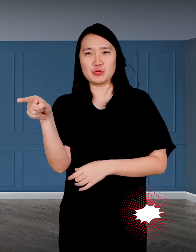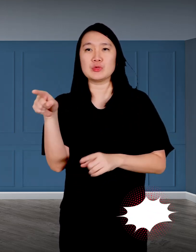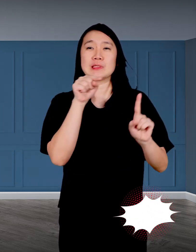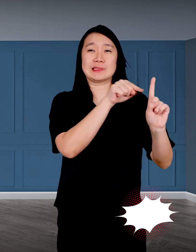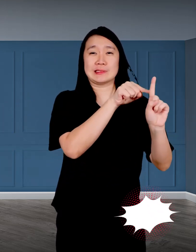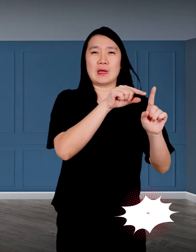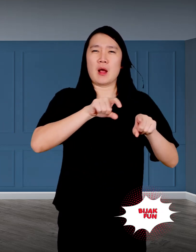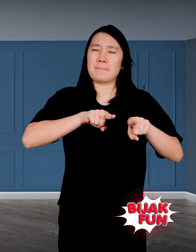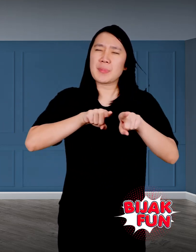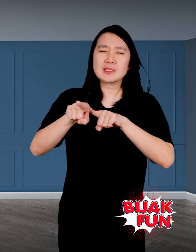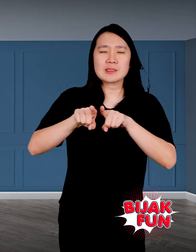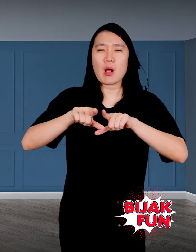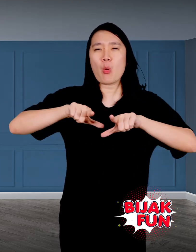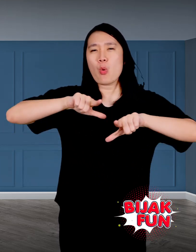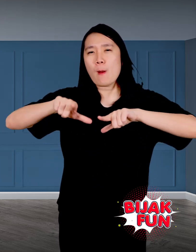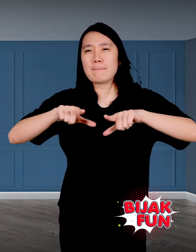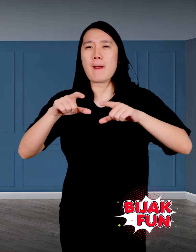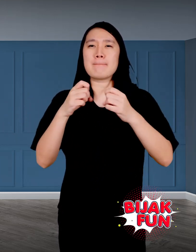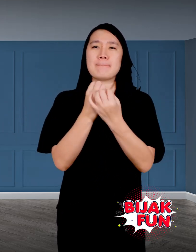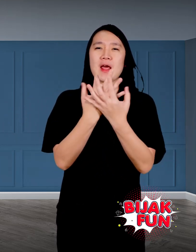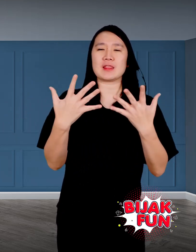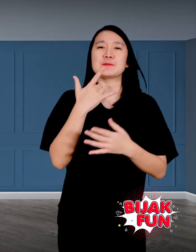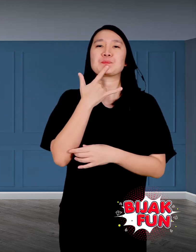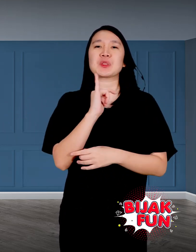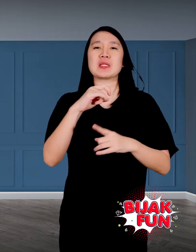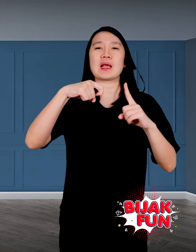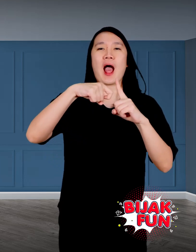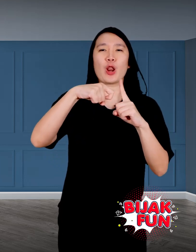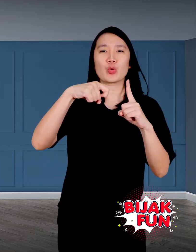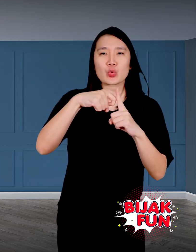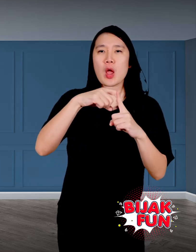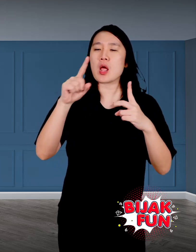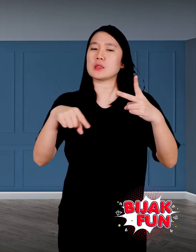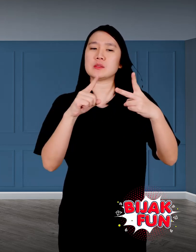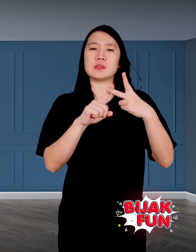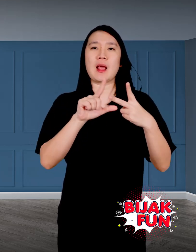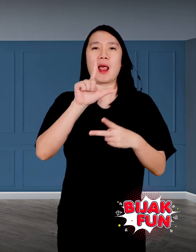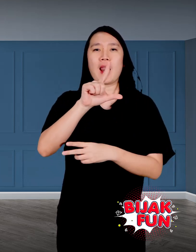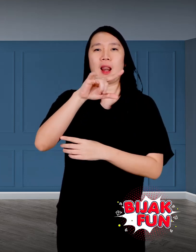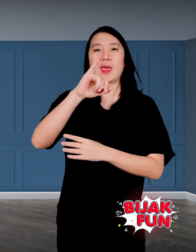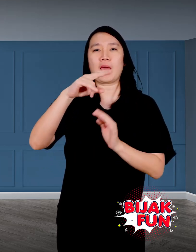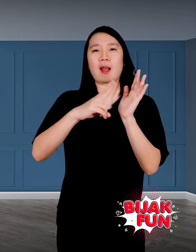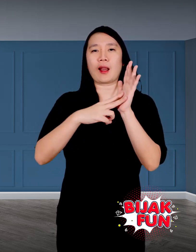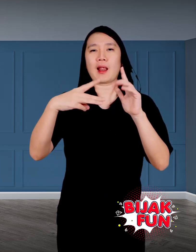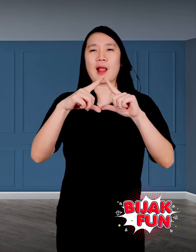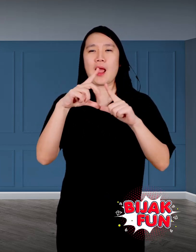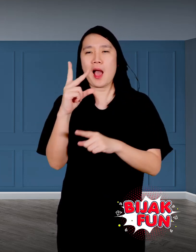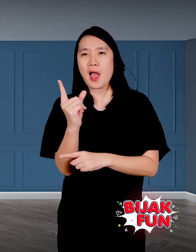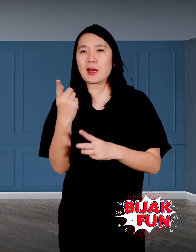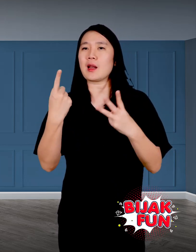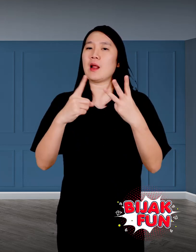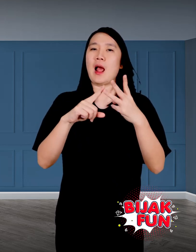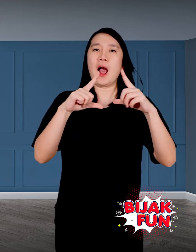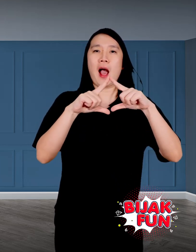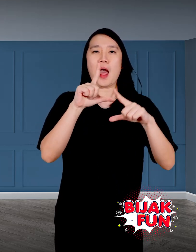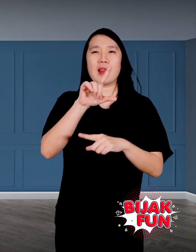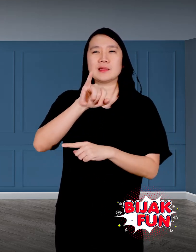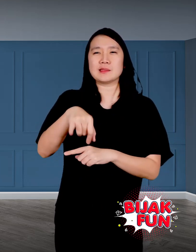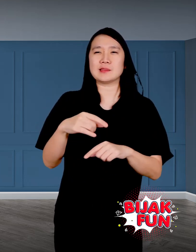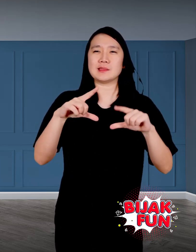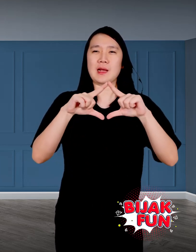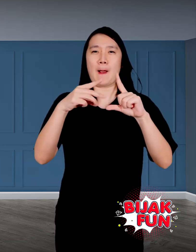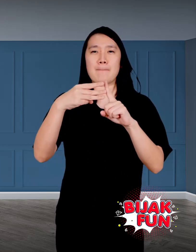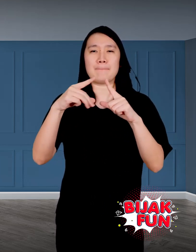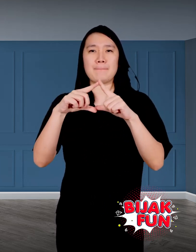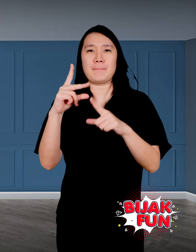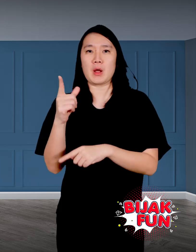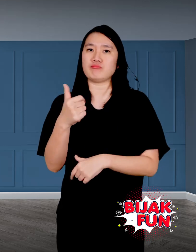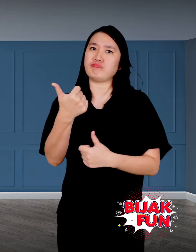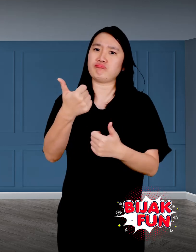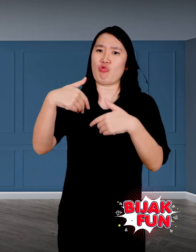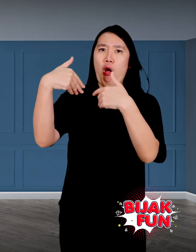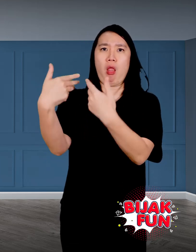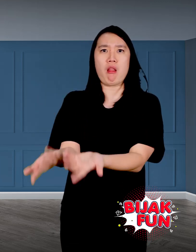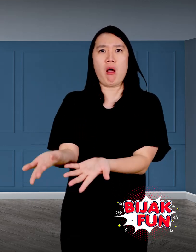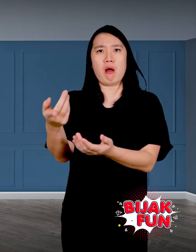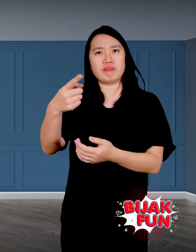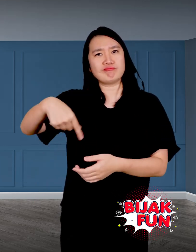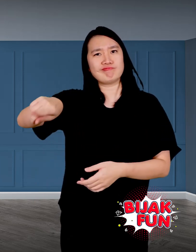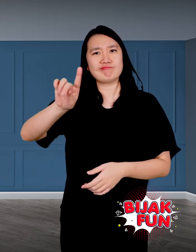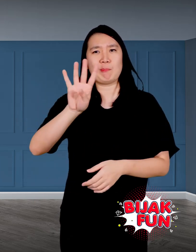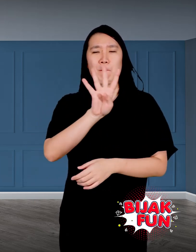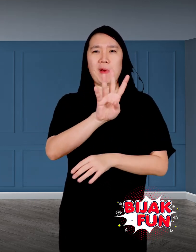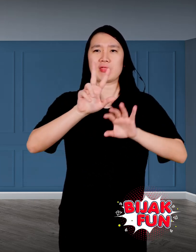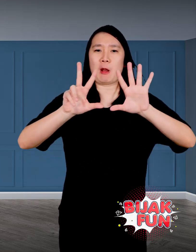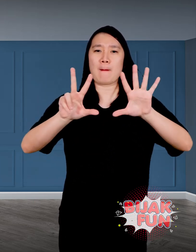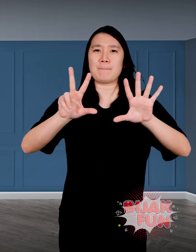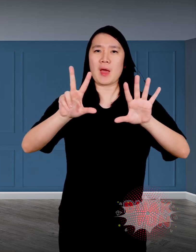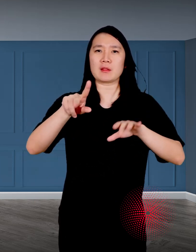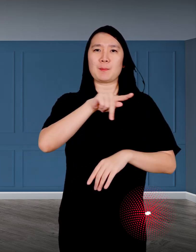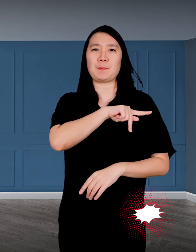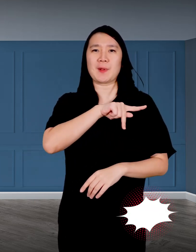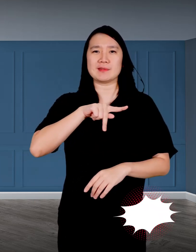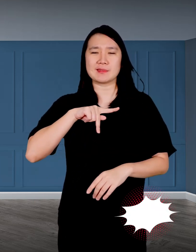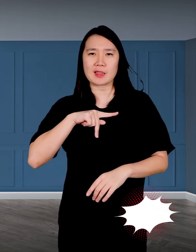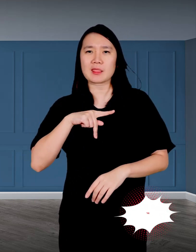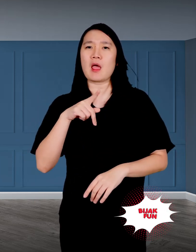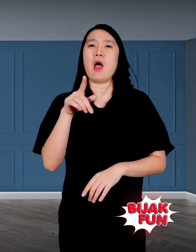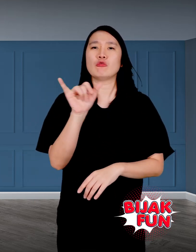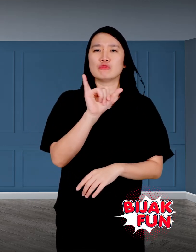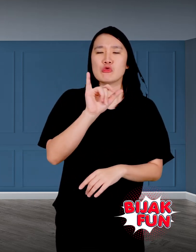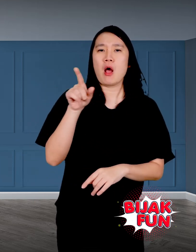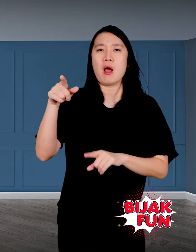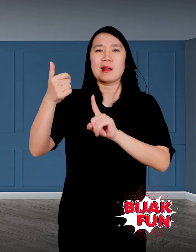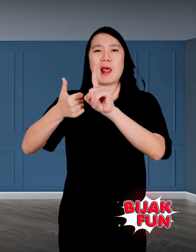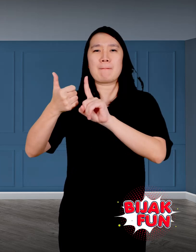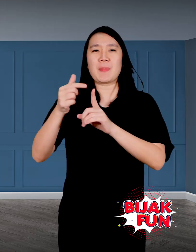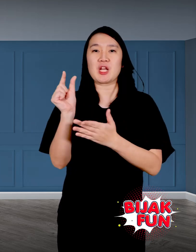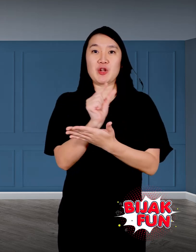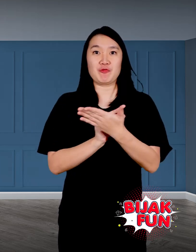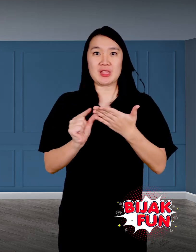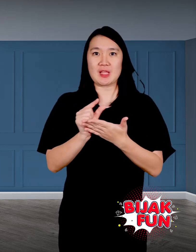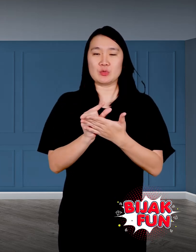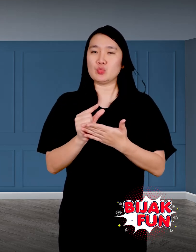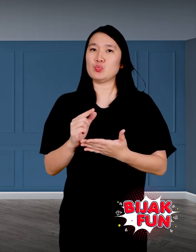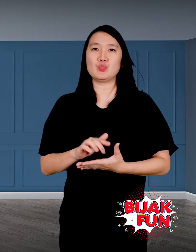He competes in mathematics competitions such as calculus, linear and algebra beat 48 participants from 16 universities.